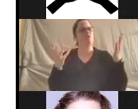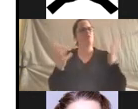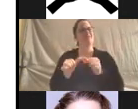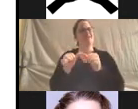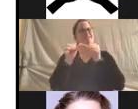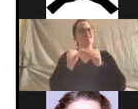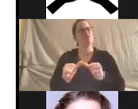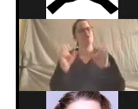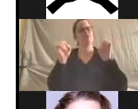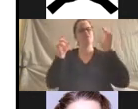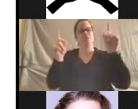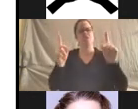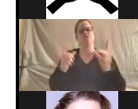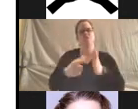that healthcare professionals have anyway.